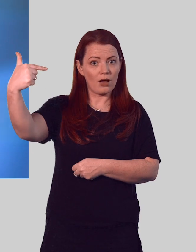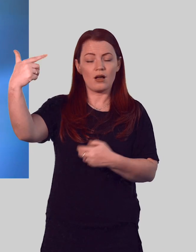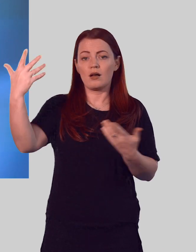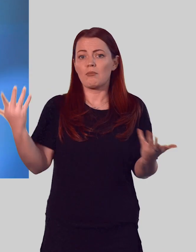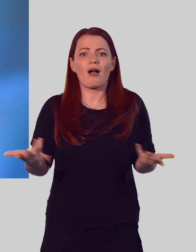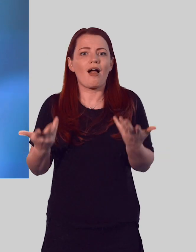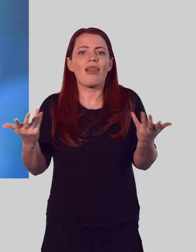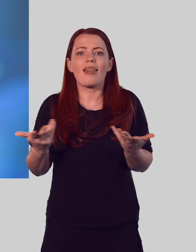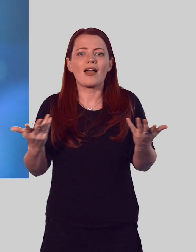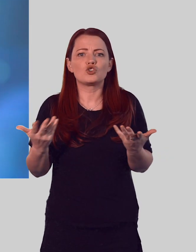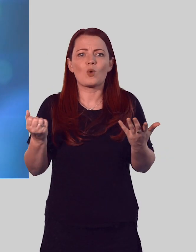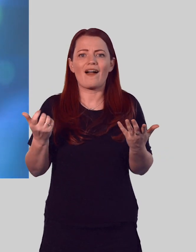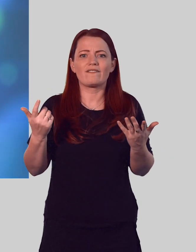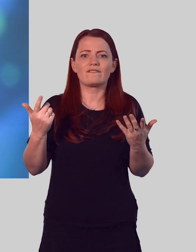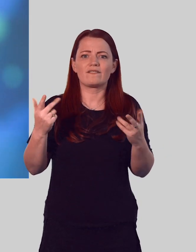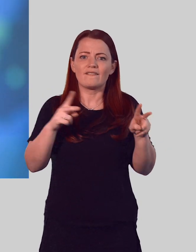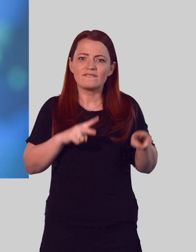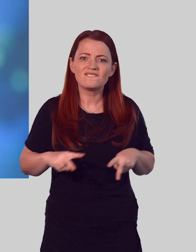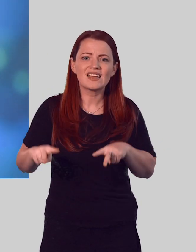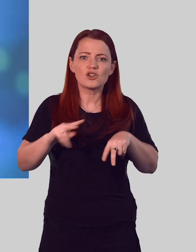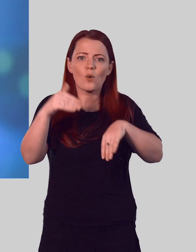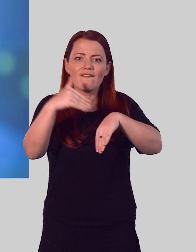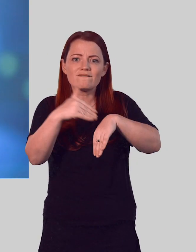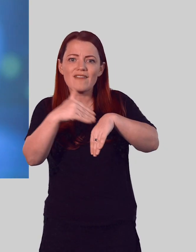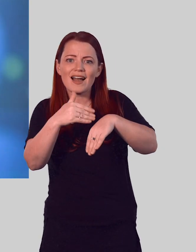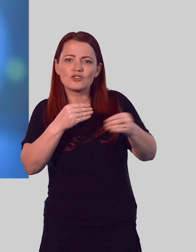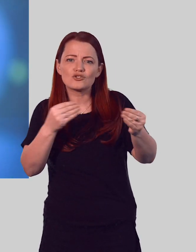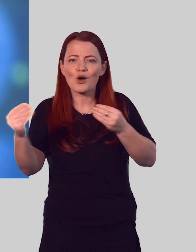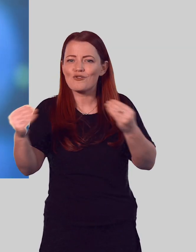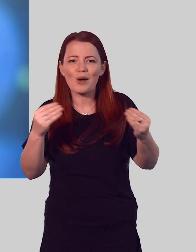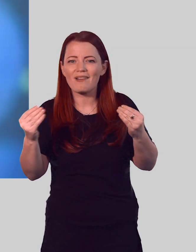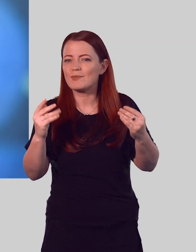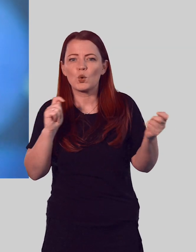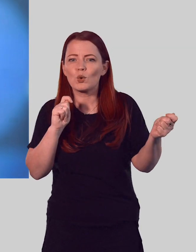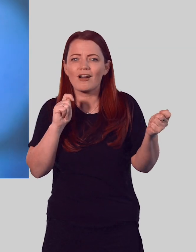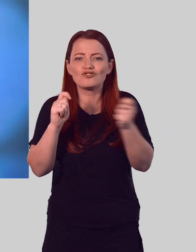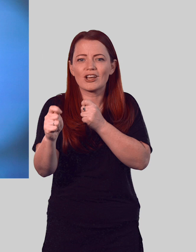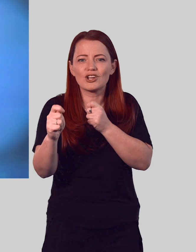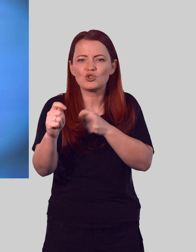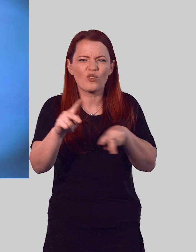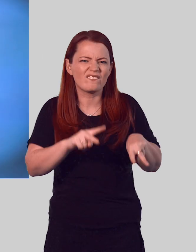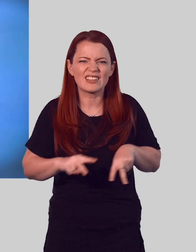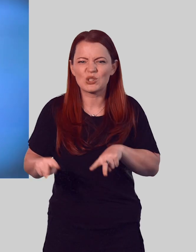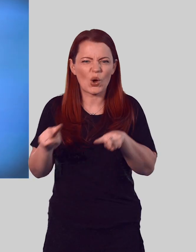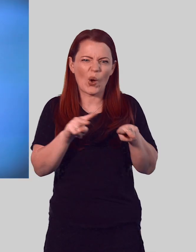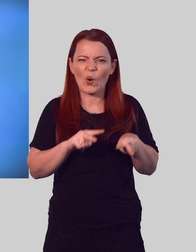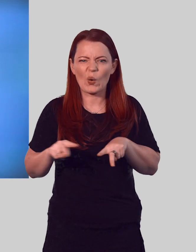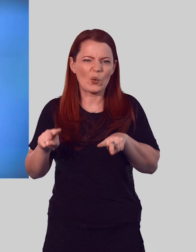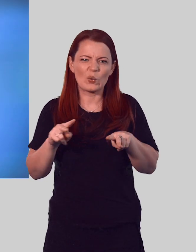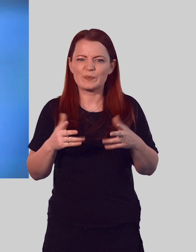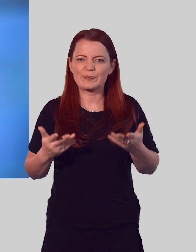some video effects software built in you're not able to change your video in any impactful way.